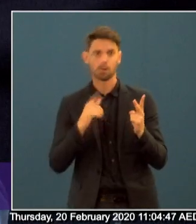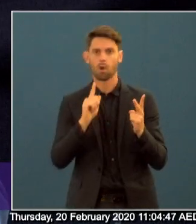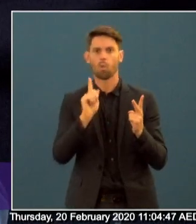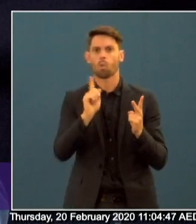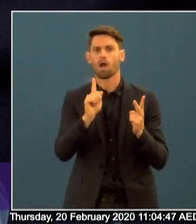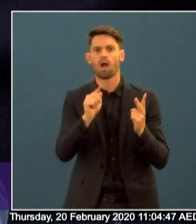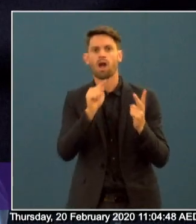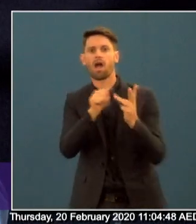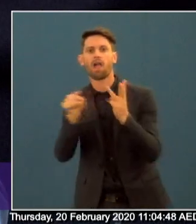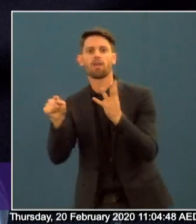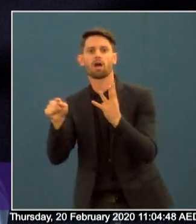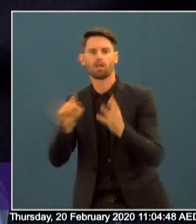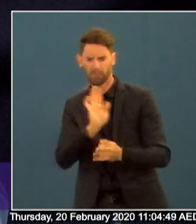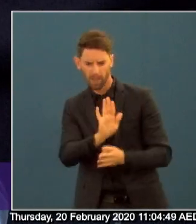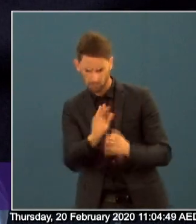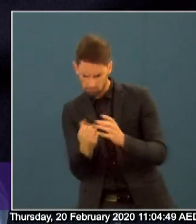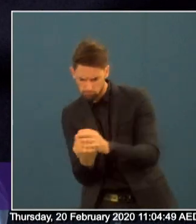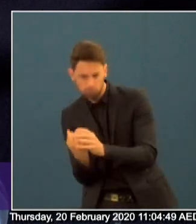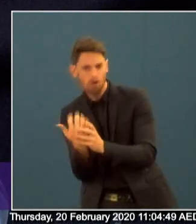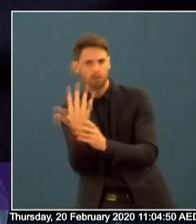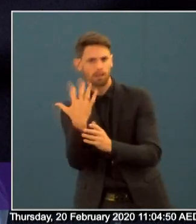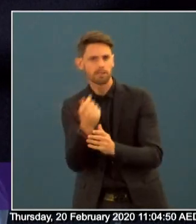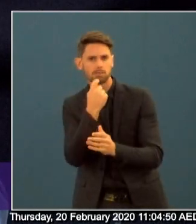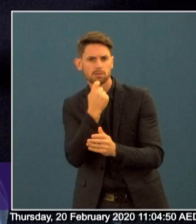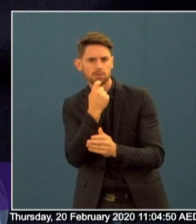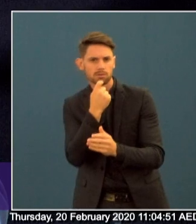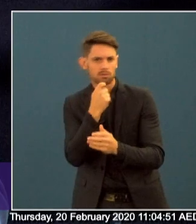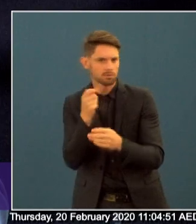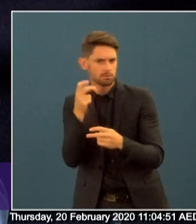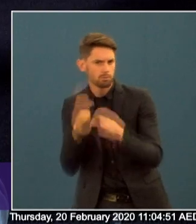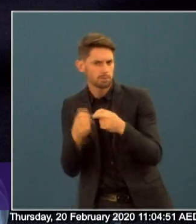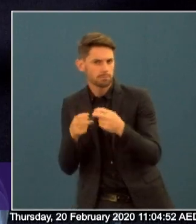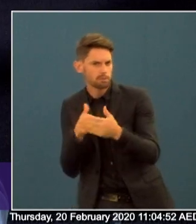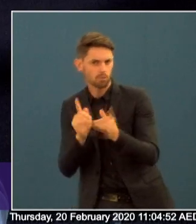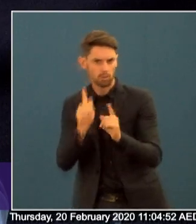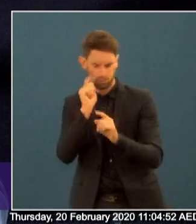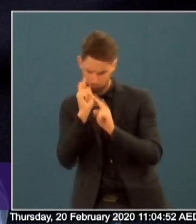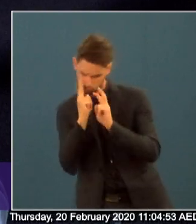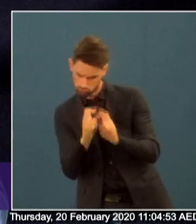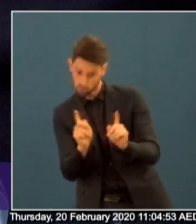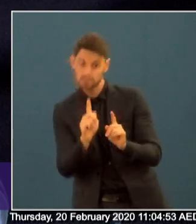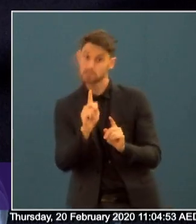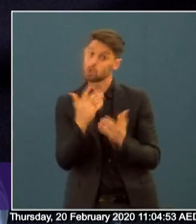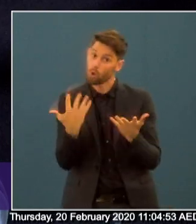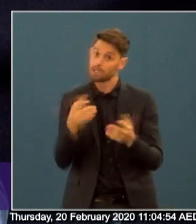developmental difference is — is under concern. So the two can be assessed differently.